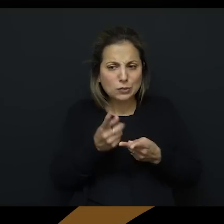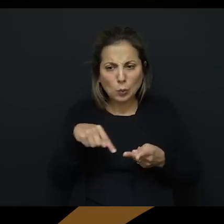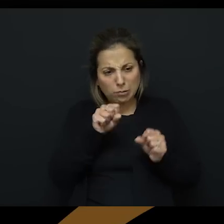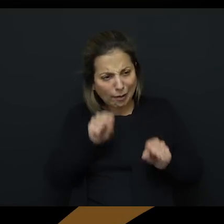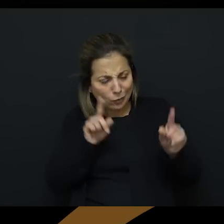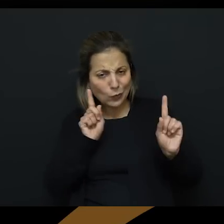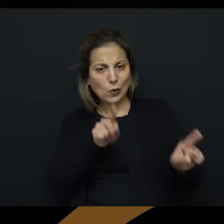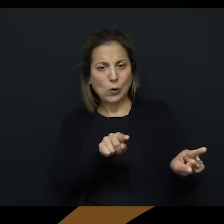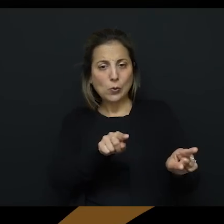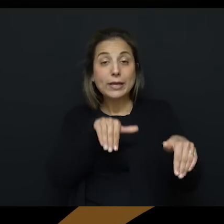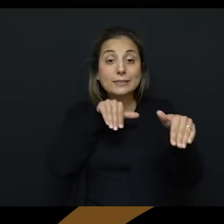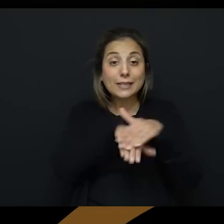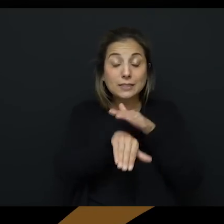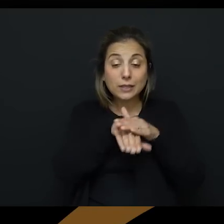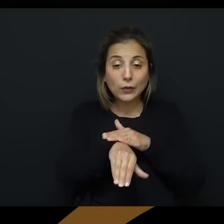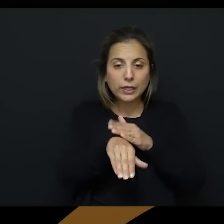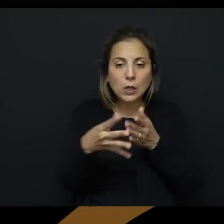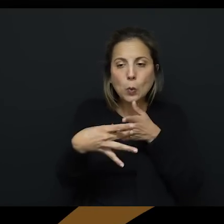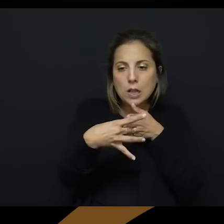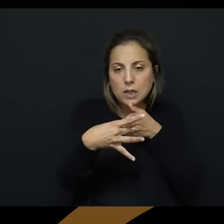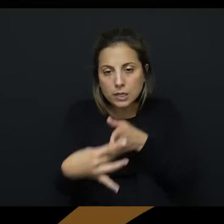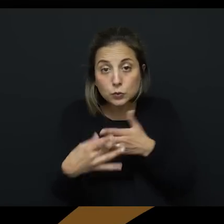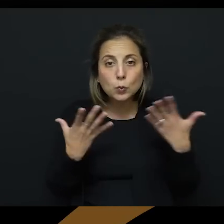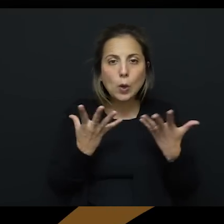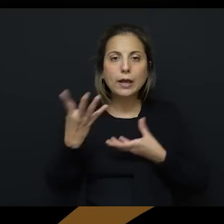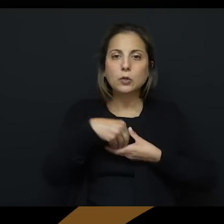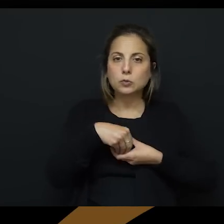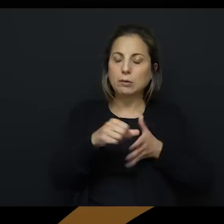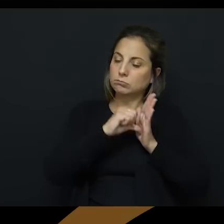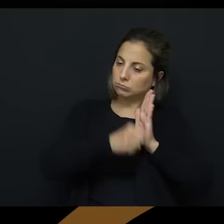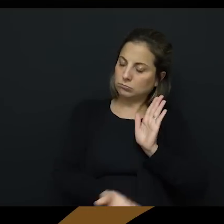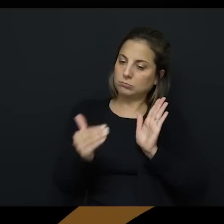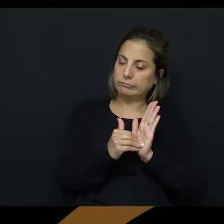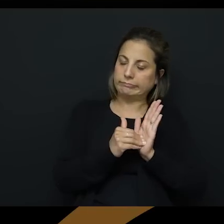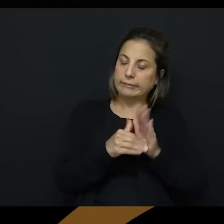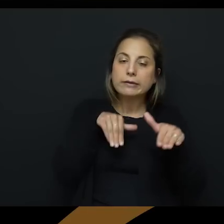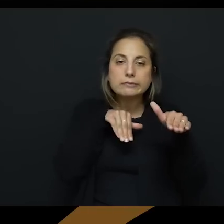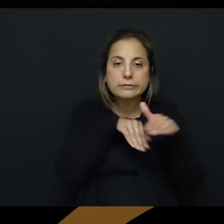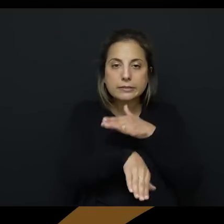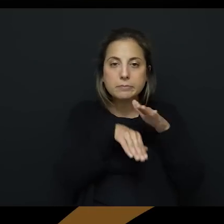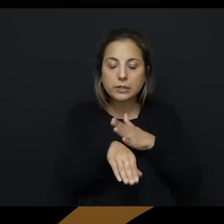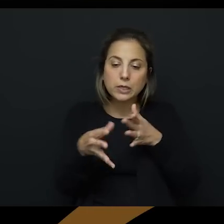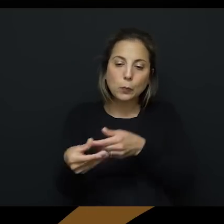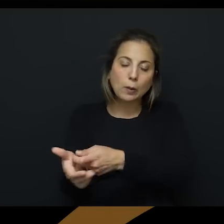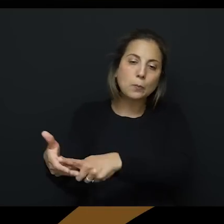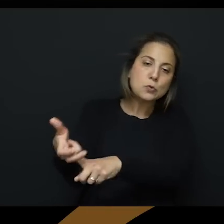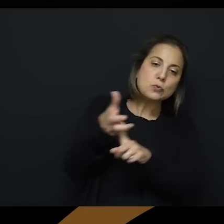Accessibility brings inclusion. I want to say that again. Accessibility brings inclusion.